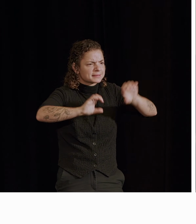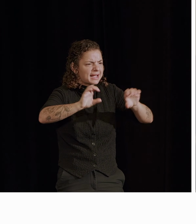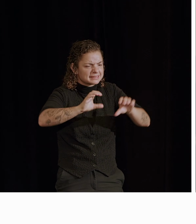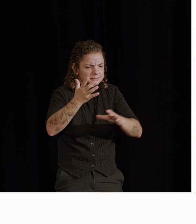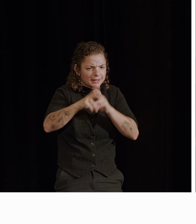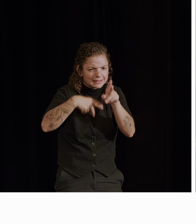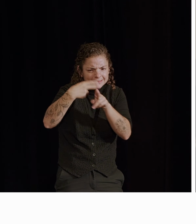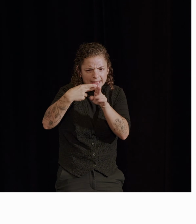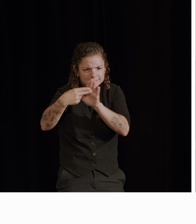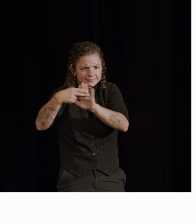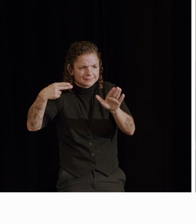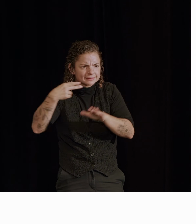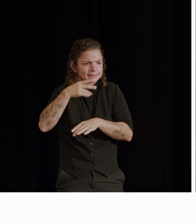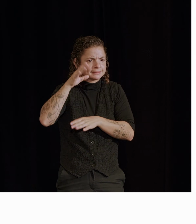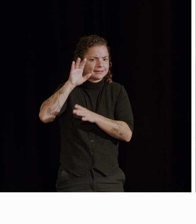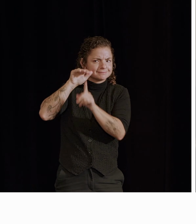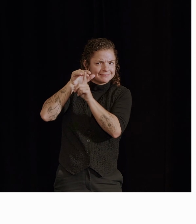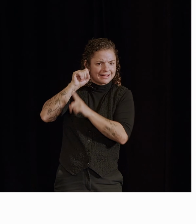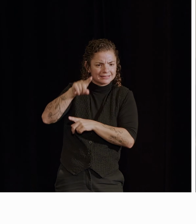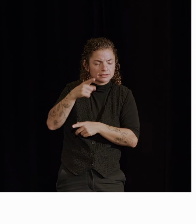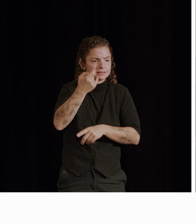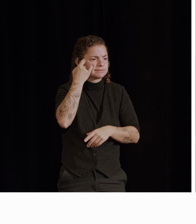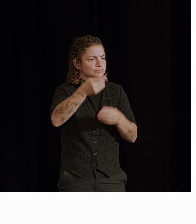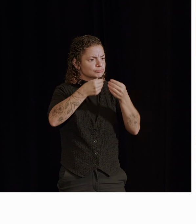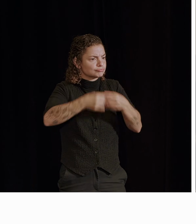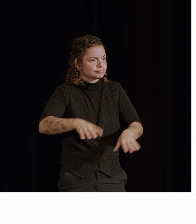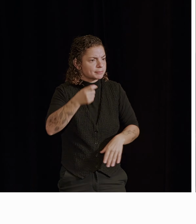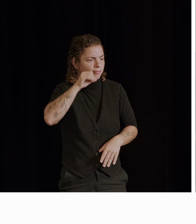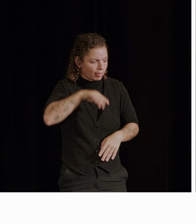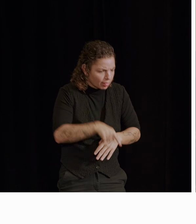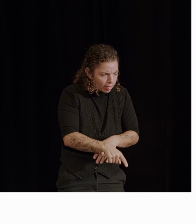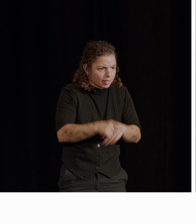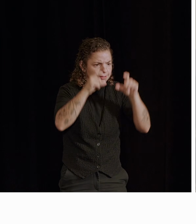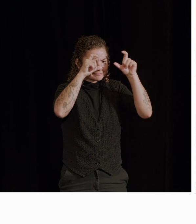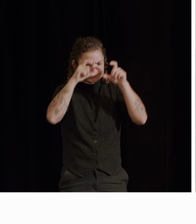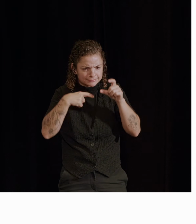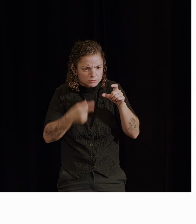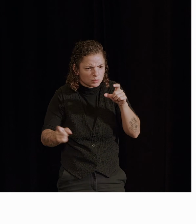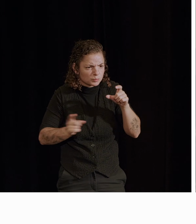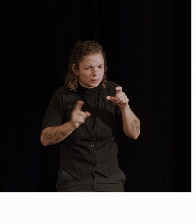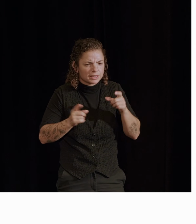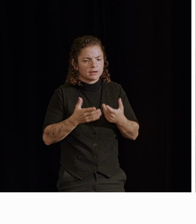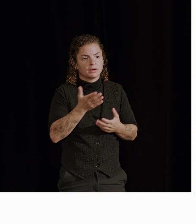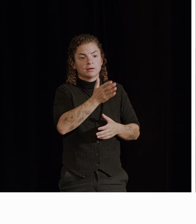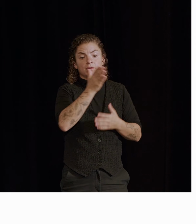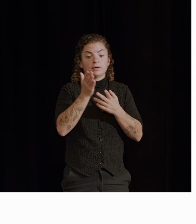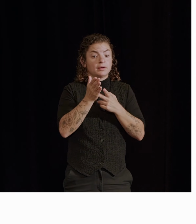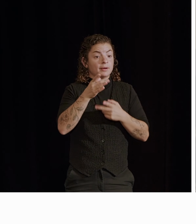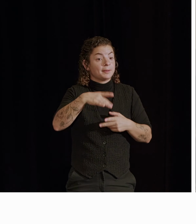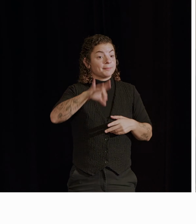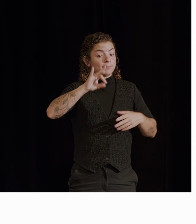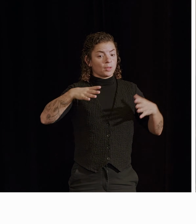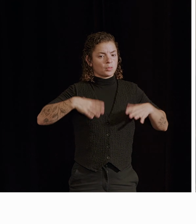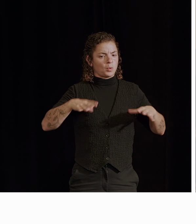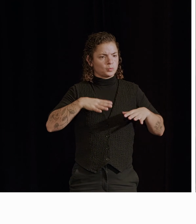that matches with the rest of the outfit. These sound like everyday tasks. But they're important.